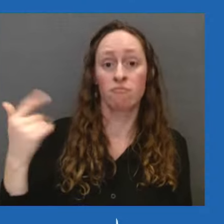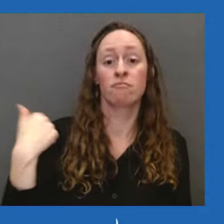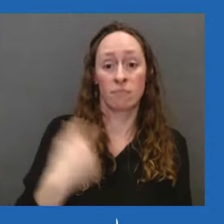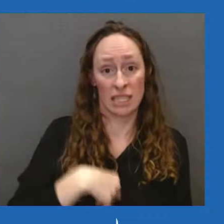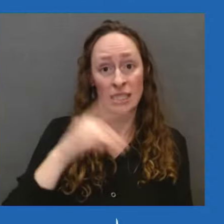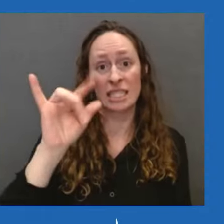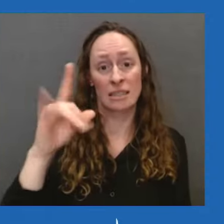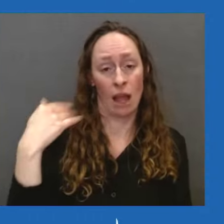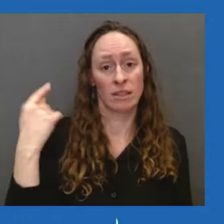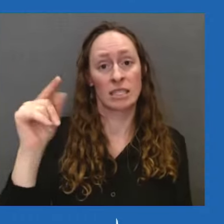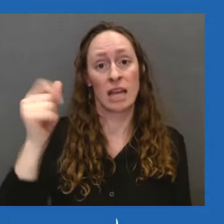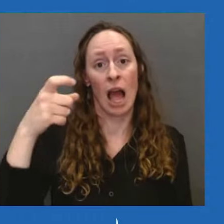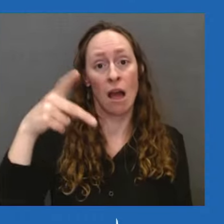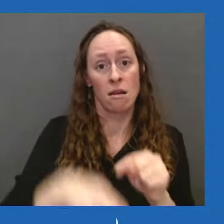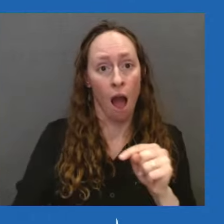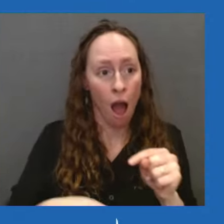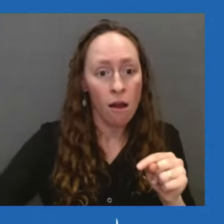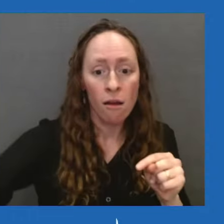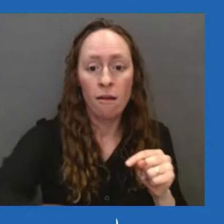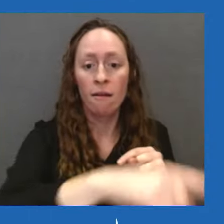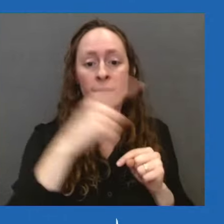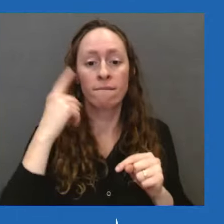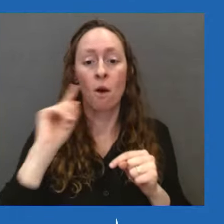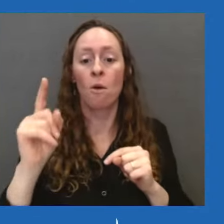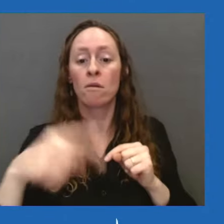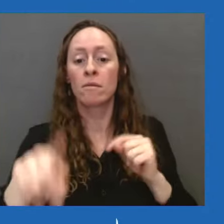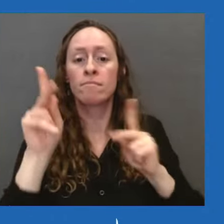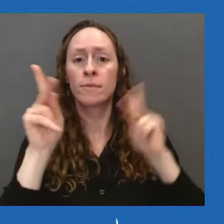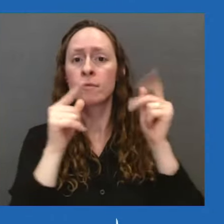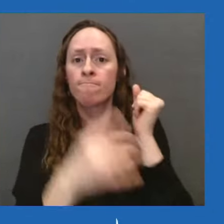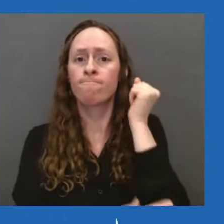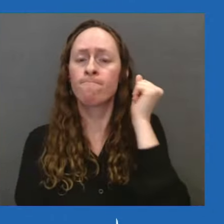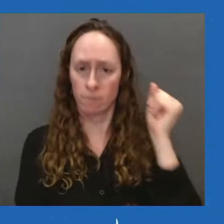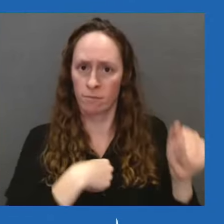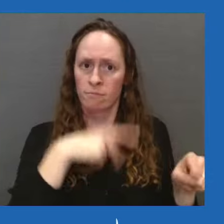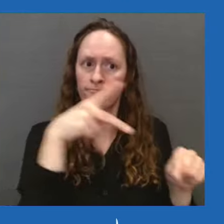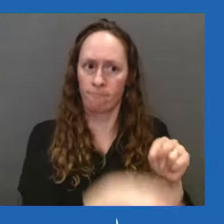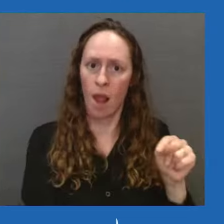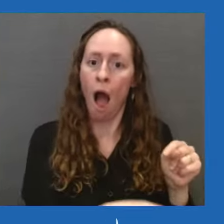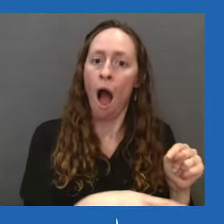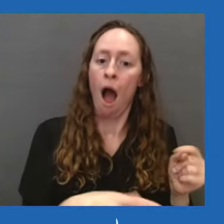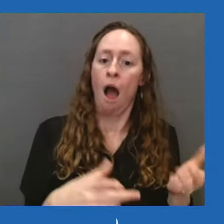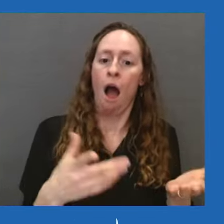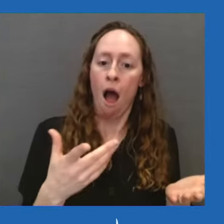But what it does: It generates income. All those moms and single dads who are taking care of their kids,